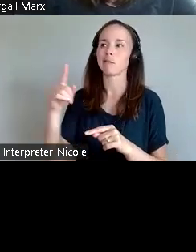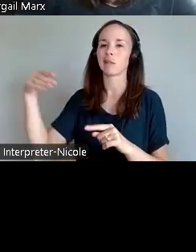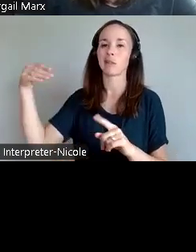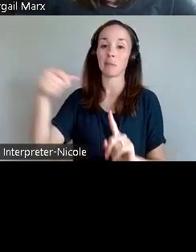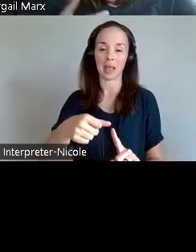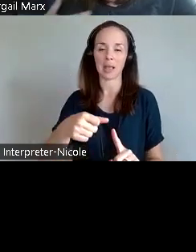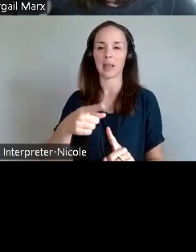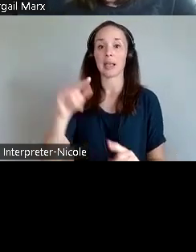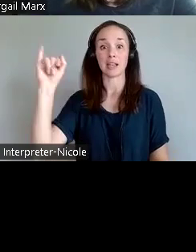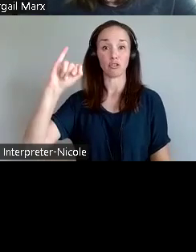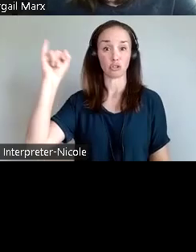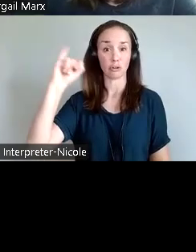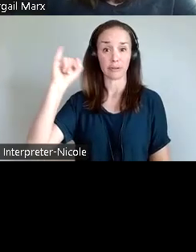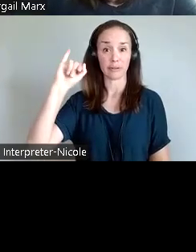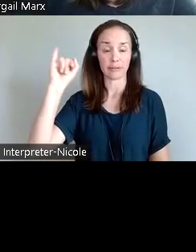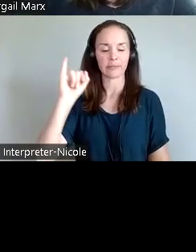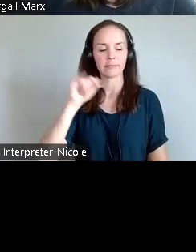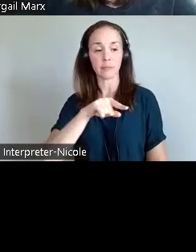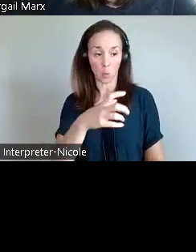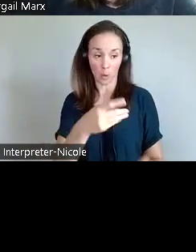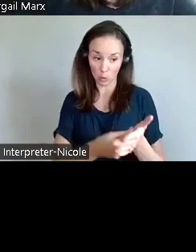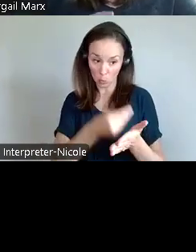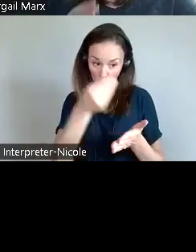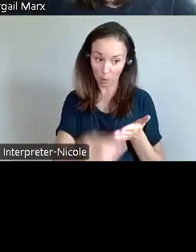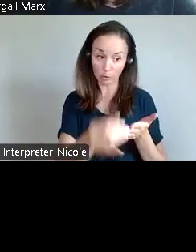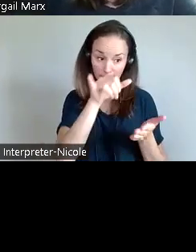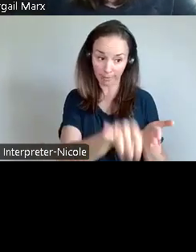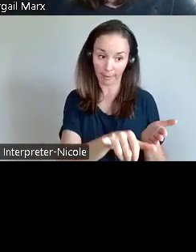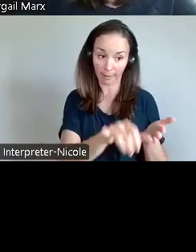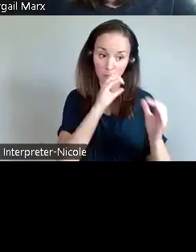insures, if they're going to purchase a dedicated communication device, which we'll talk more about